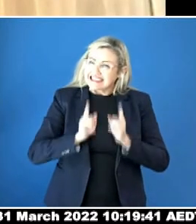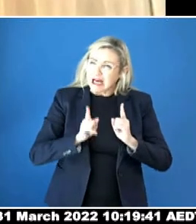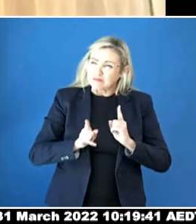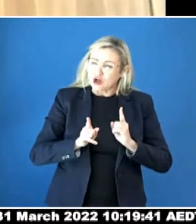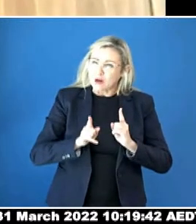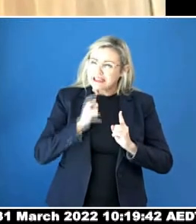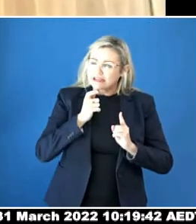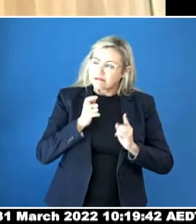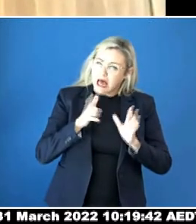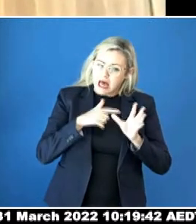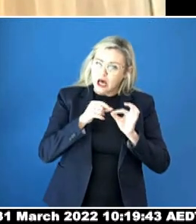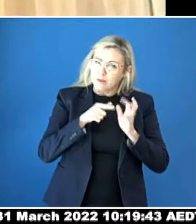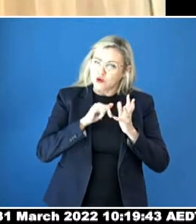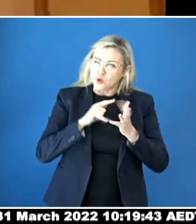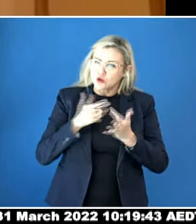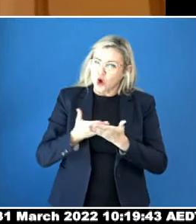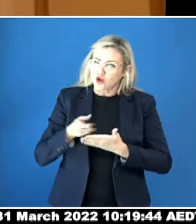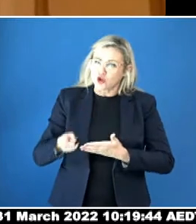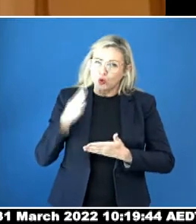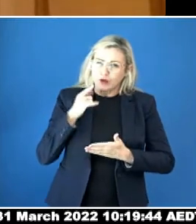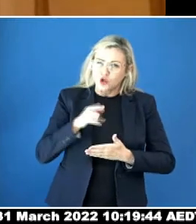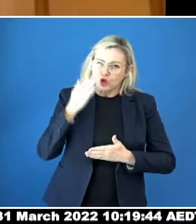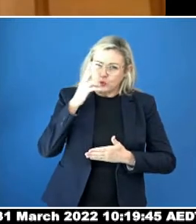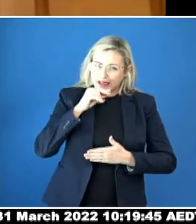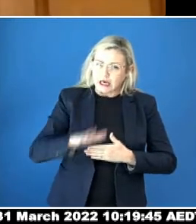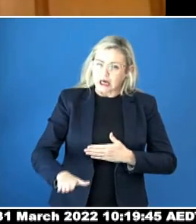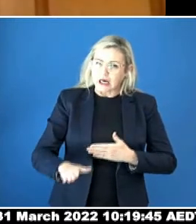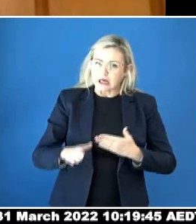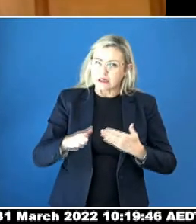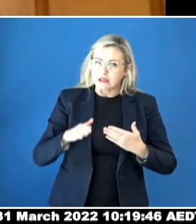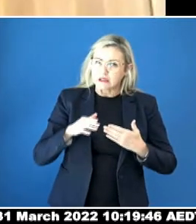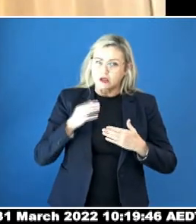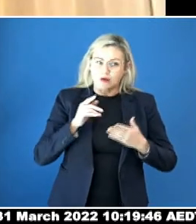Yeah. Quite a lot. MS EASTMAN: Physically when you were - when she was unwell. Is that right?